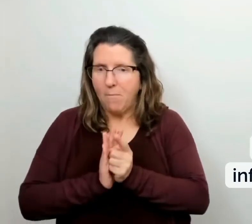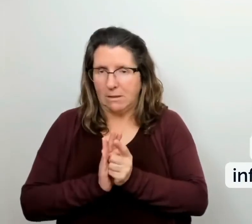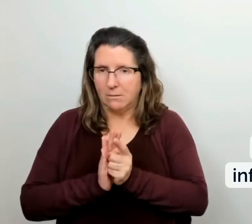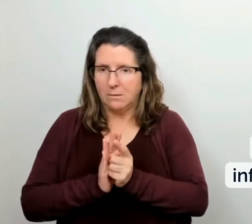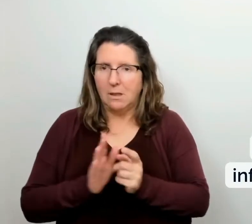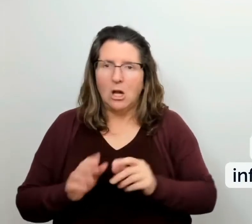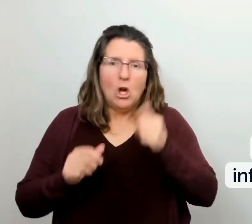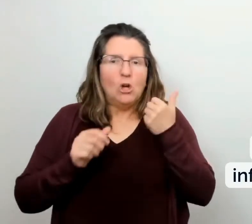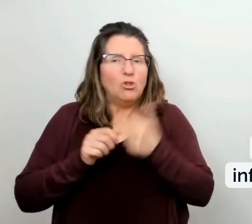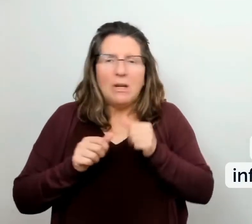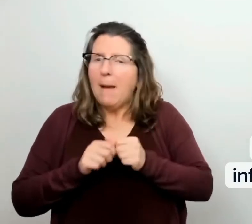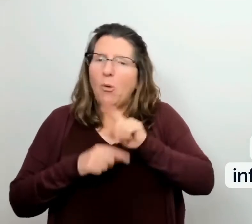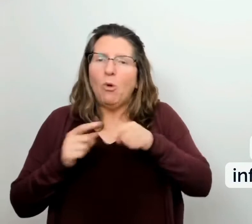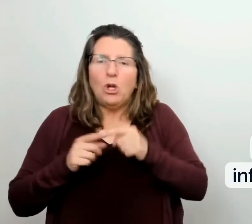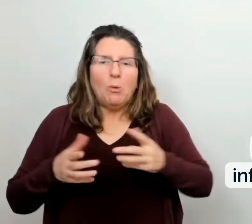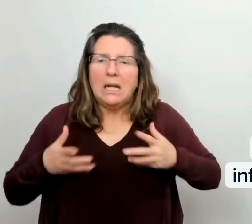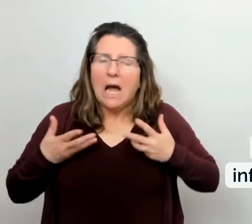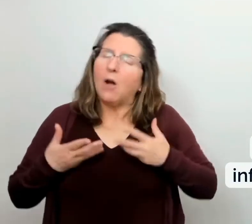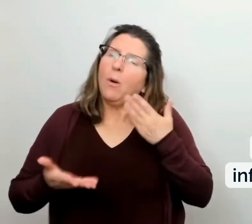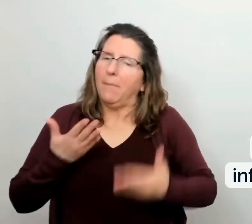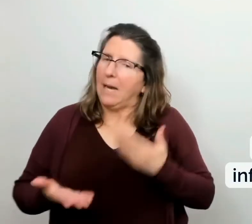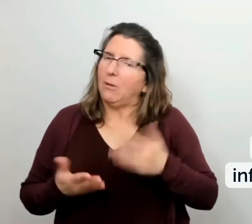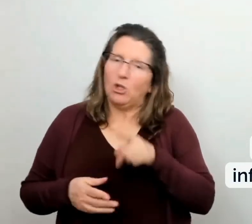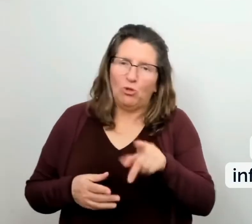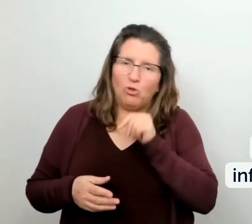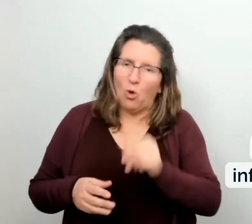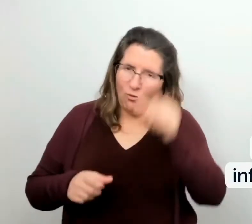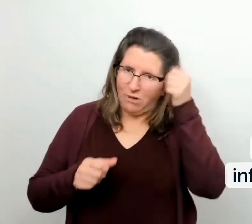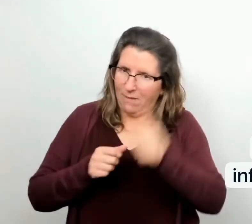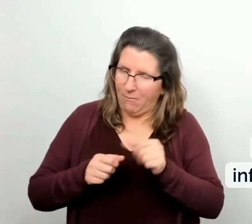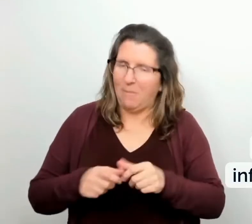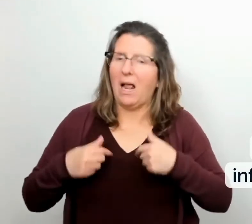Do you remember when you were young . . . well maybe you don't remember!